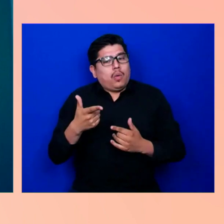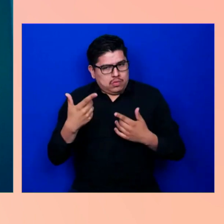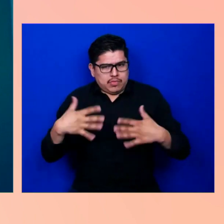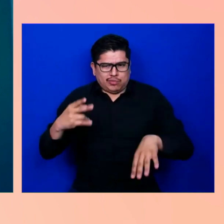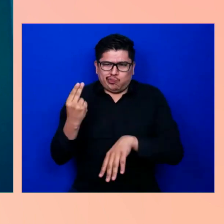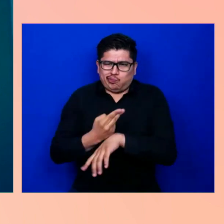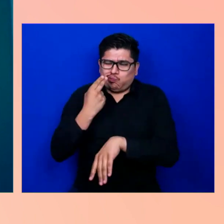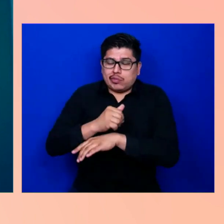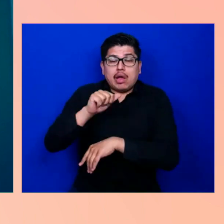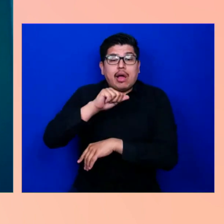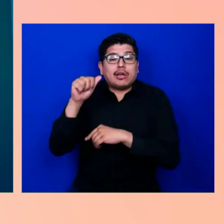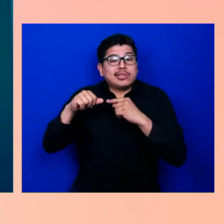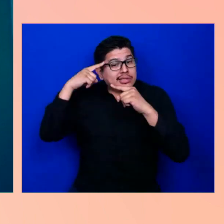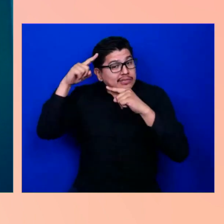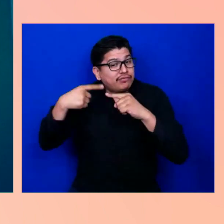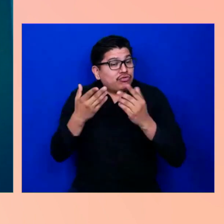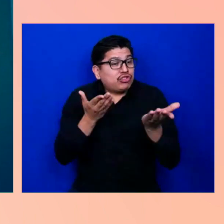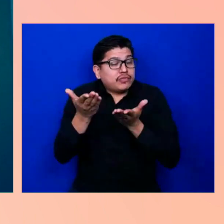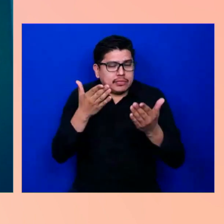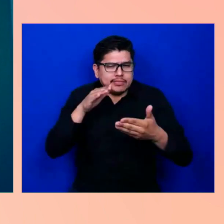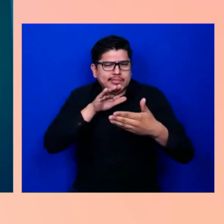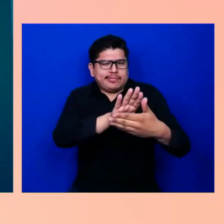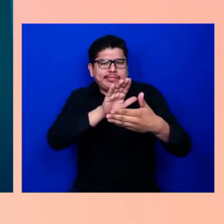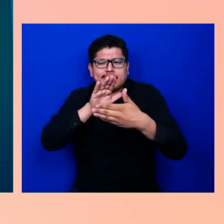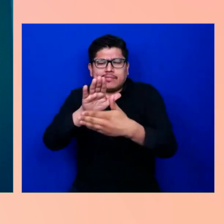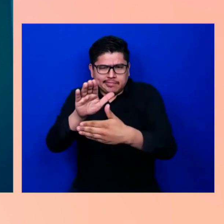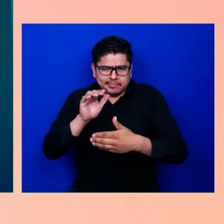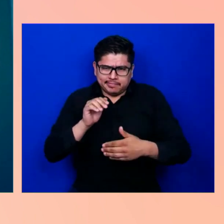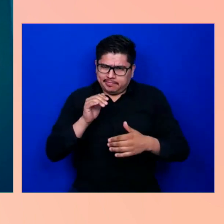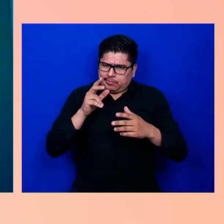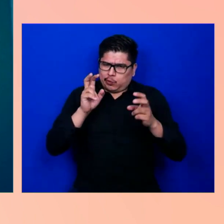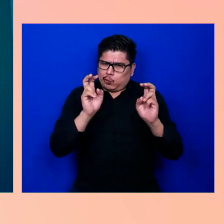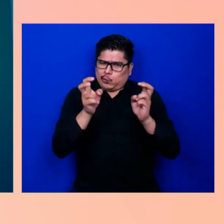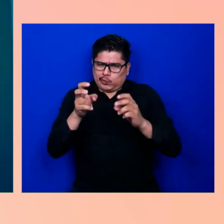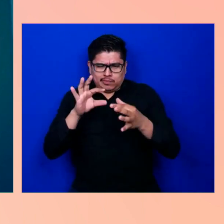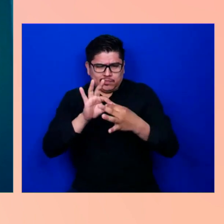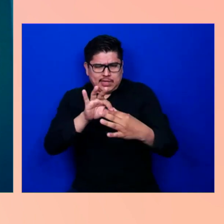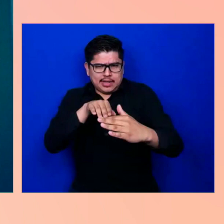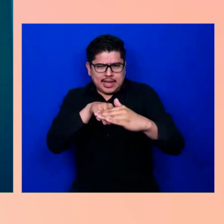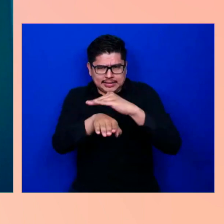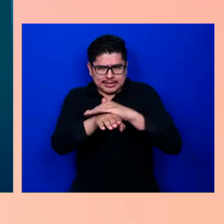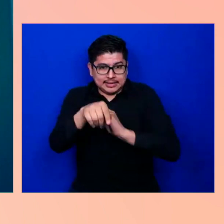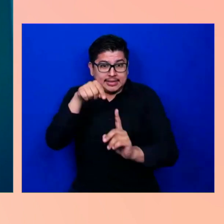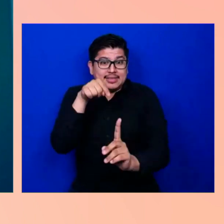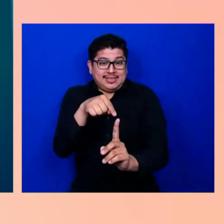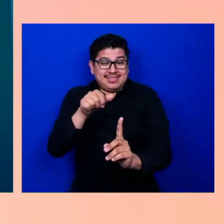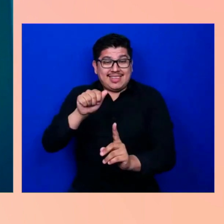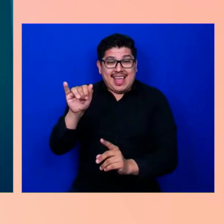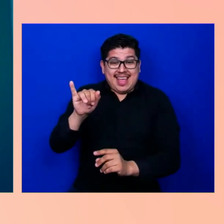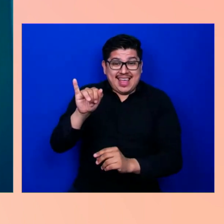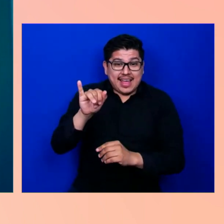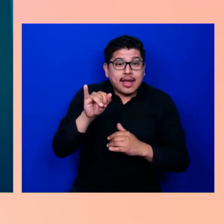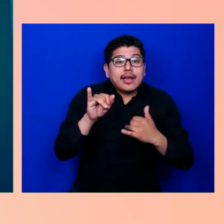ourselves to issues of accessibility with AI. For example, we're using